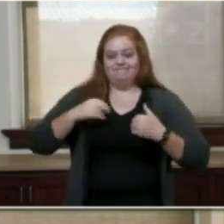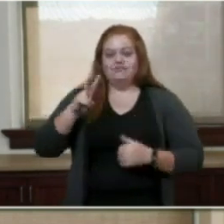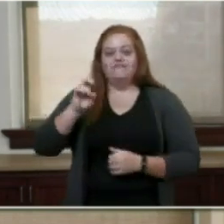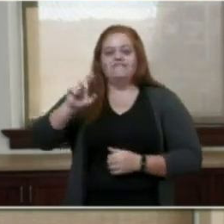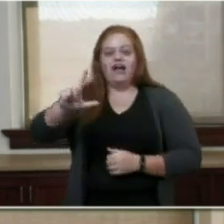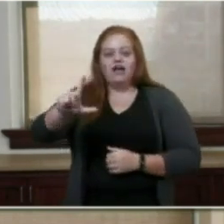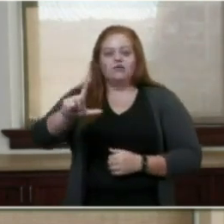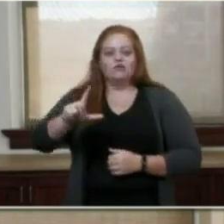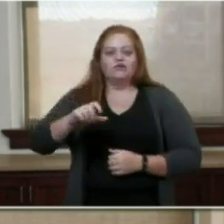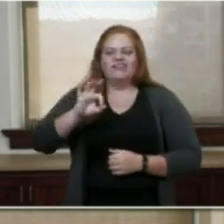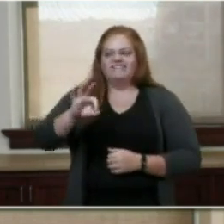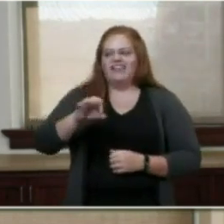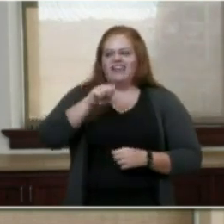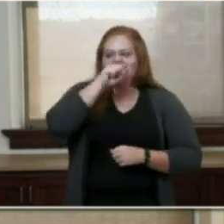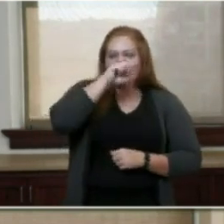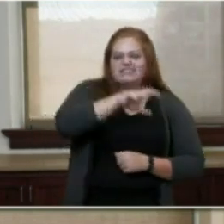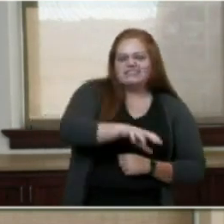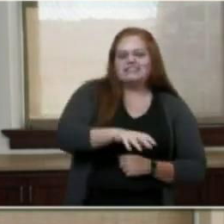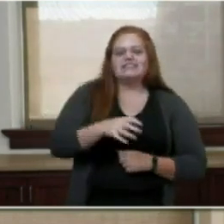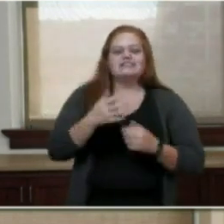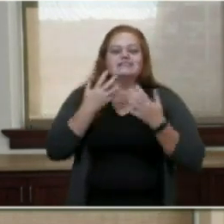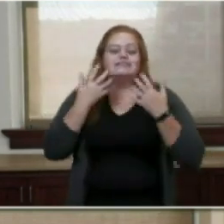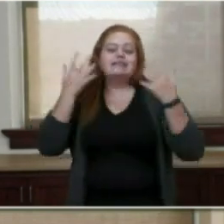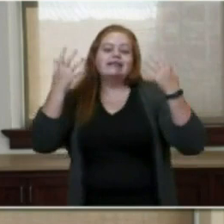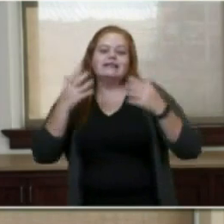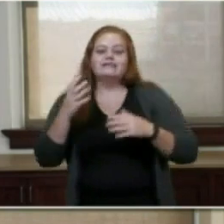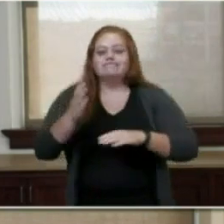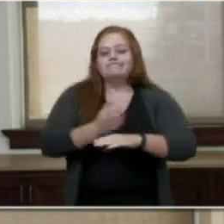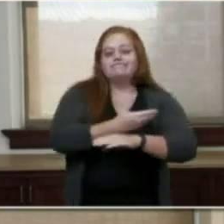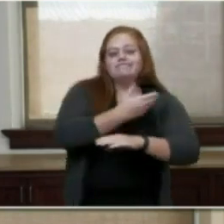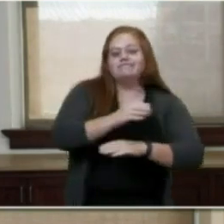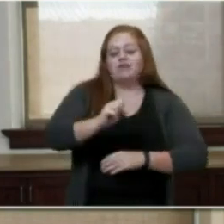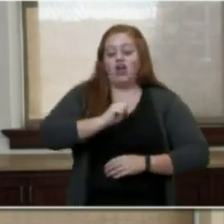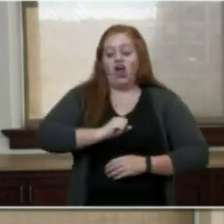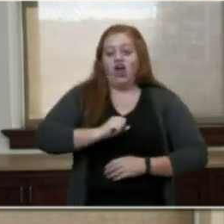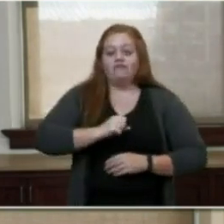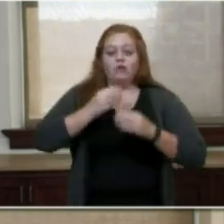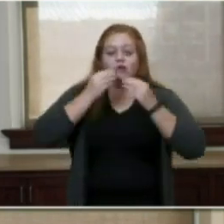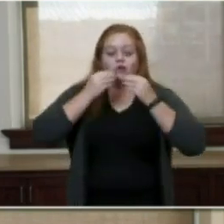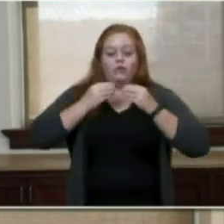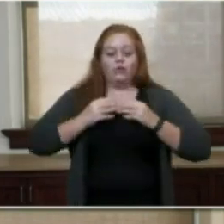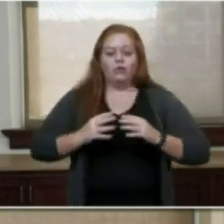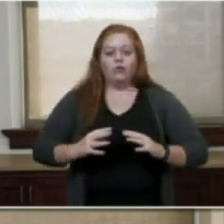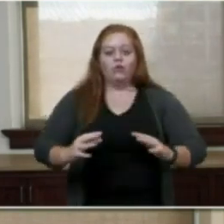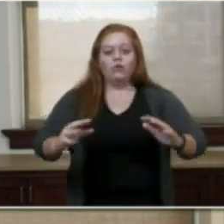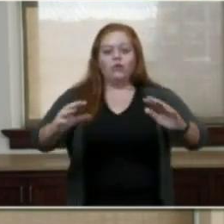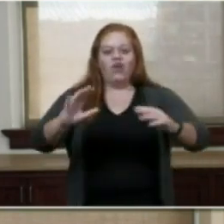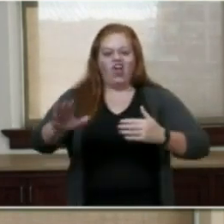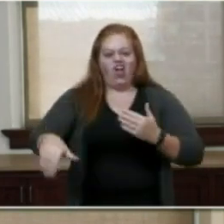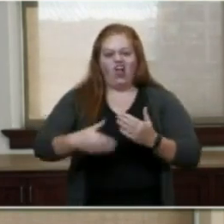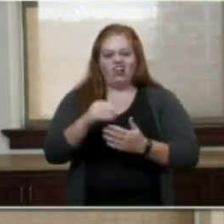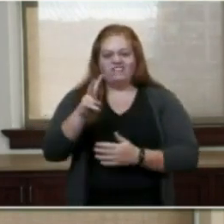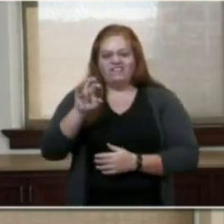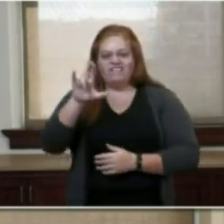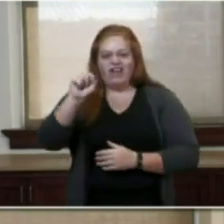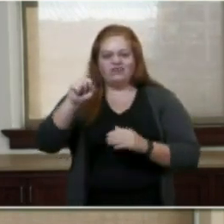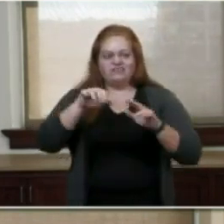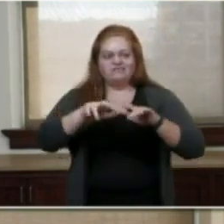When they sneeze, sing, cough or just breathe out, they exhale a lot of virus that can then spread easily to others.